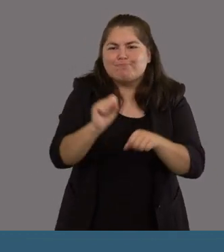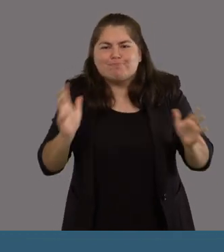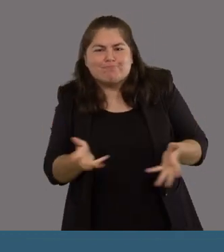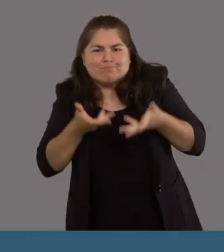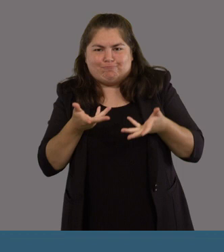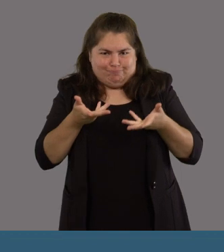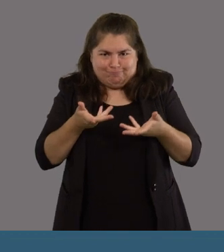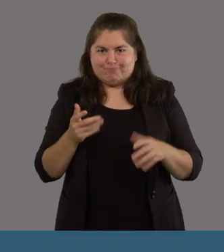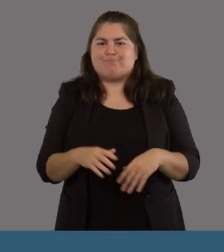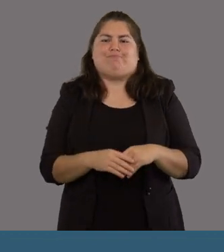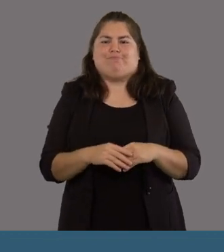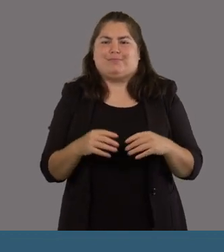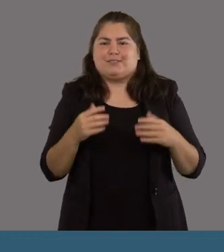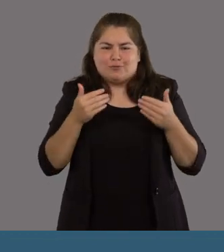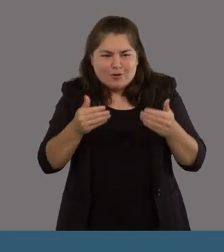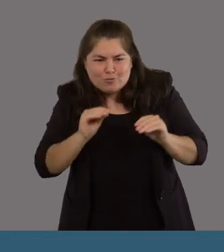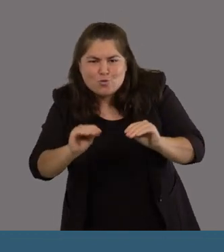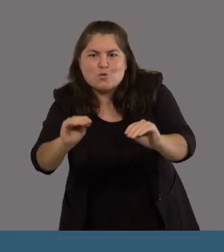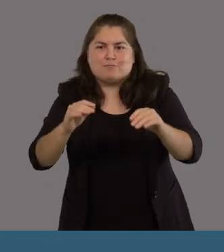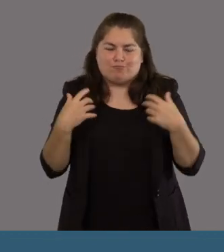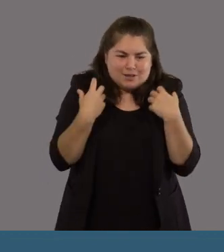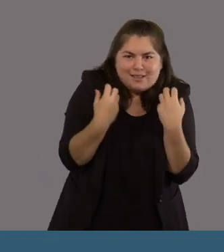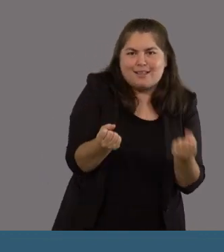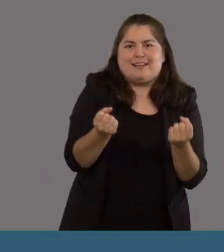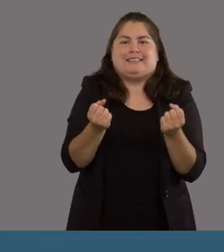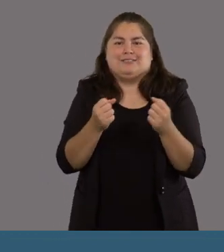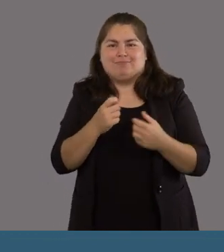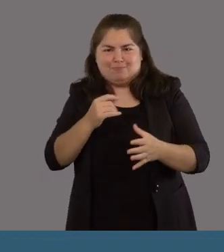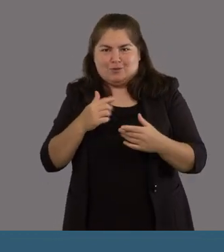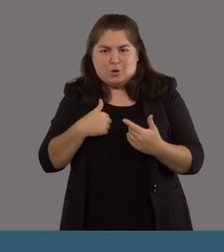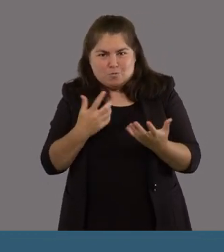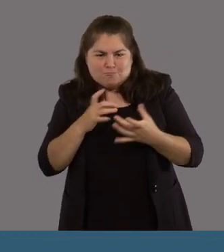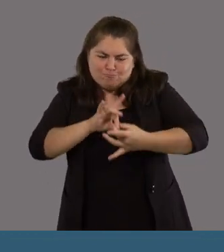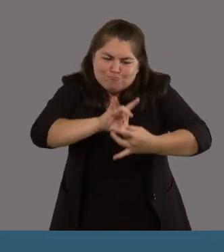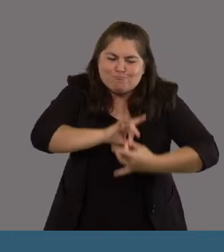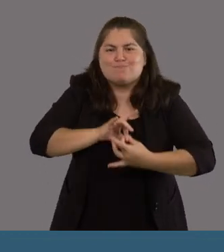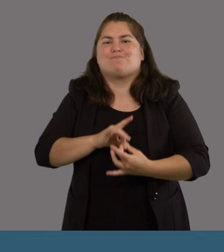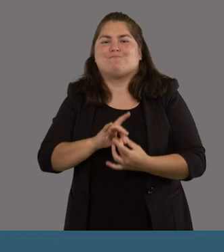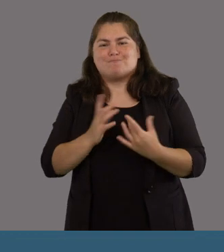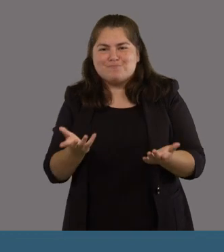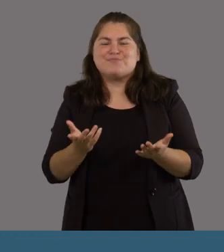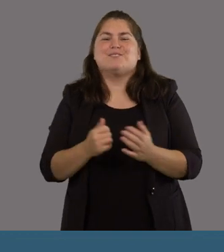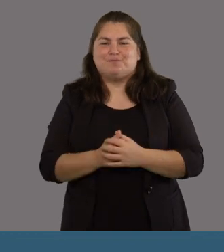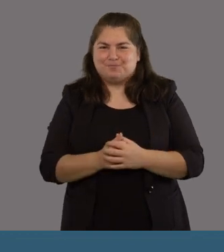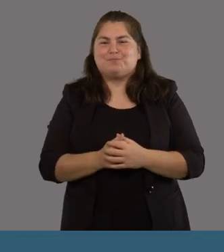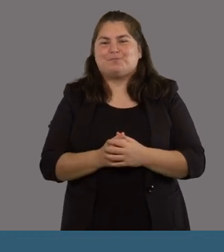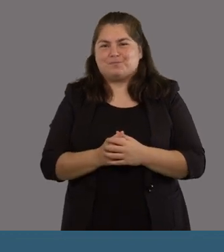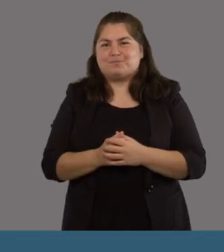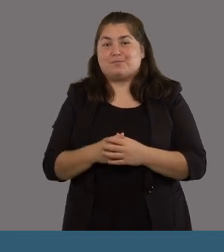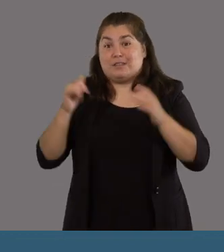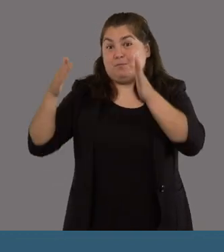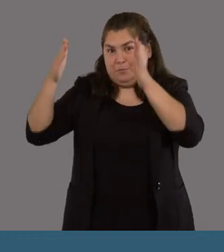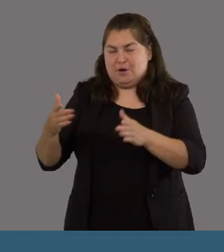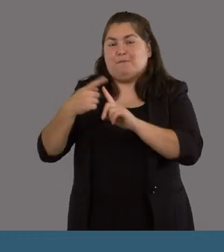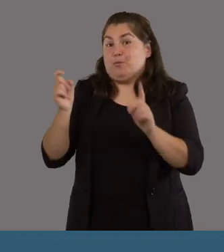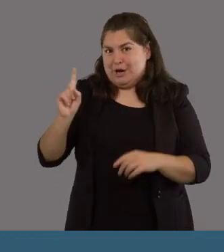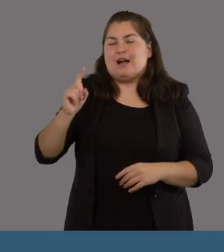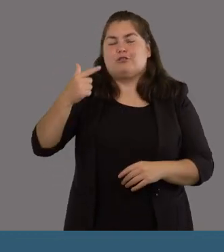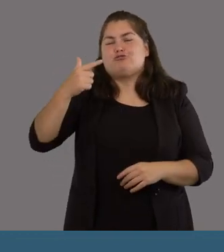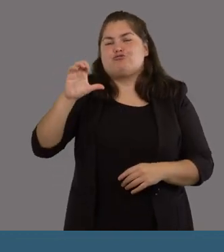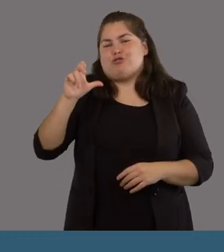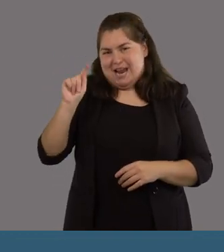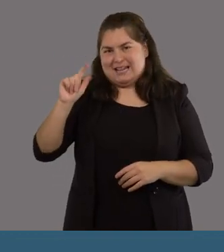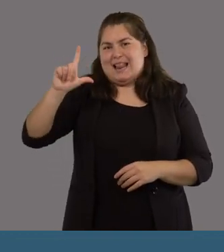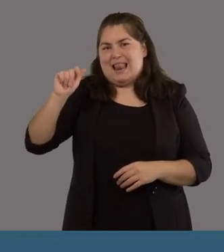to do work to uplift and move and heal what I’m connected to.”- Great Lakes Region Participant